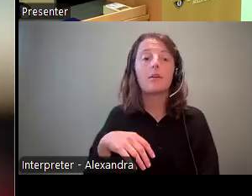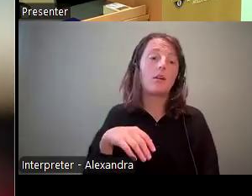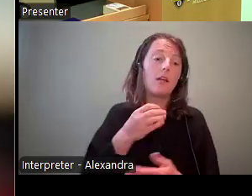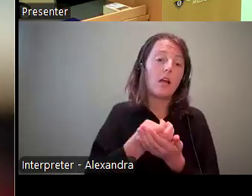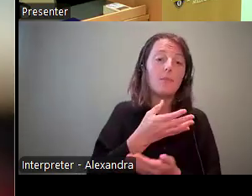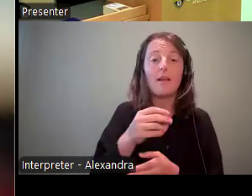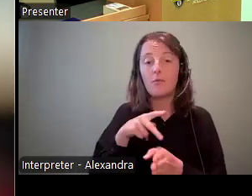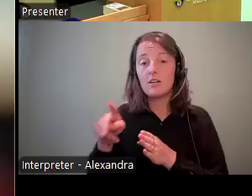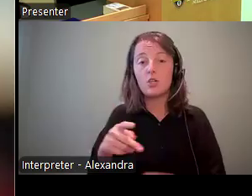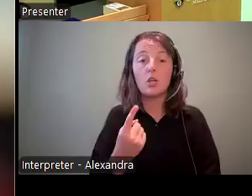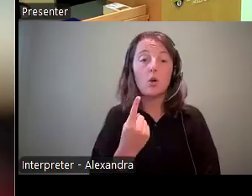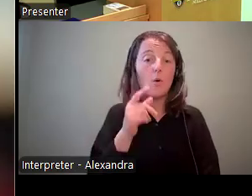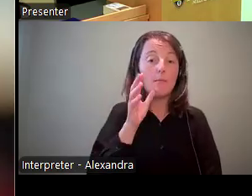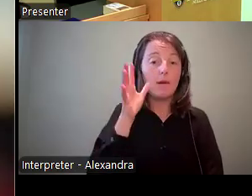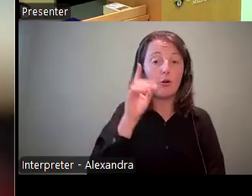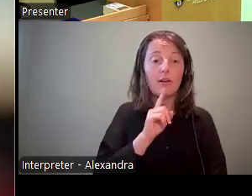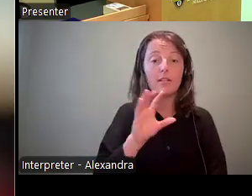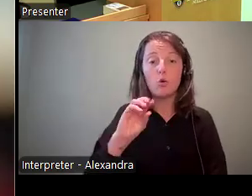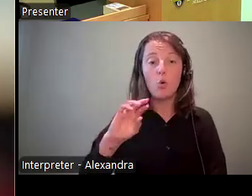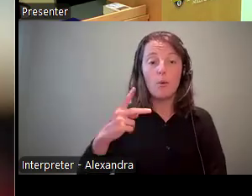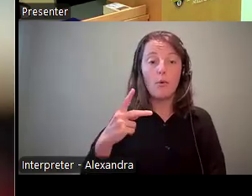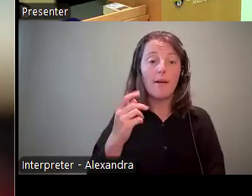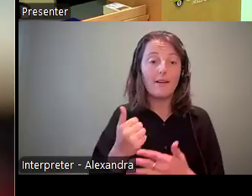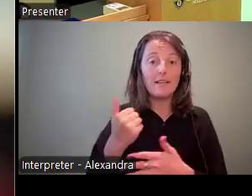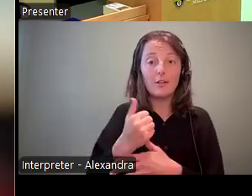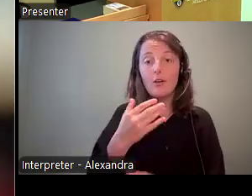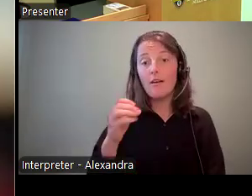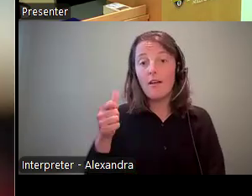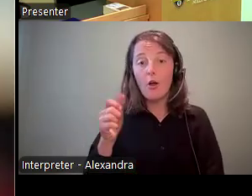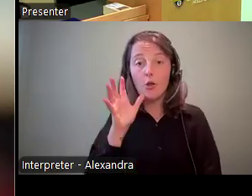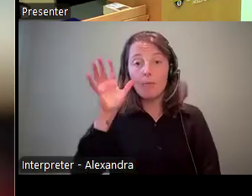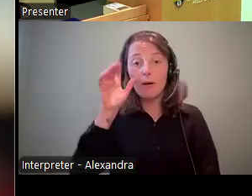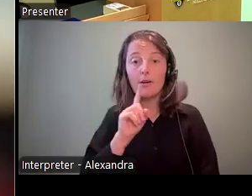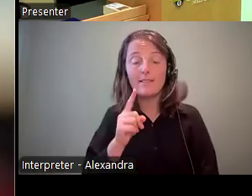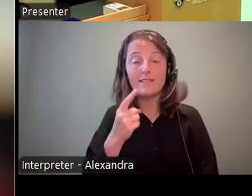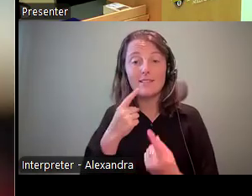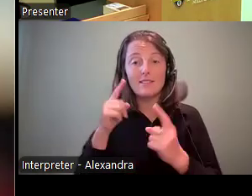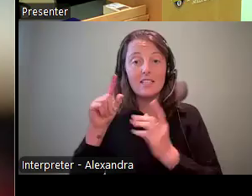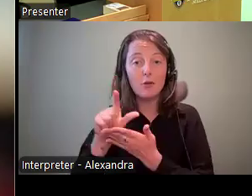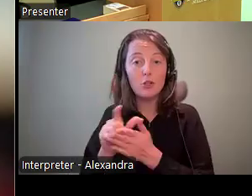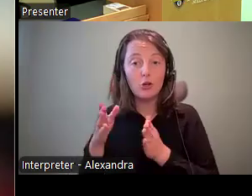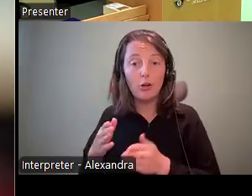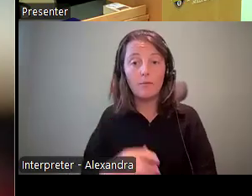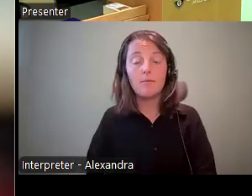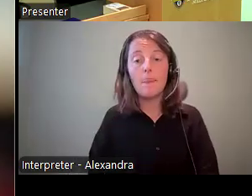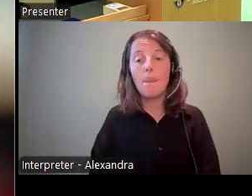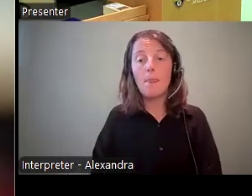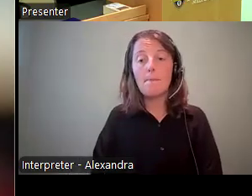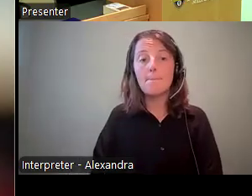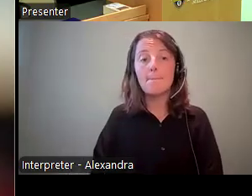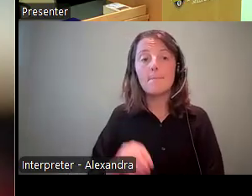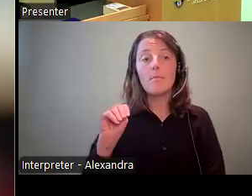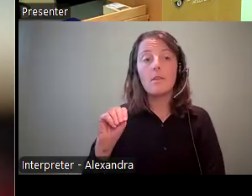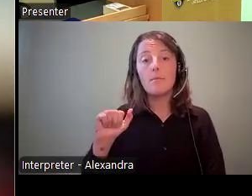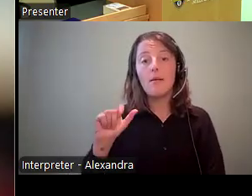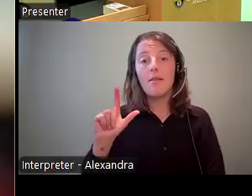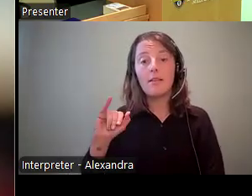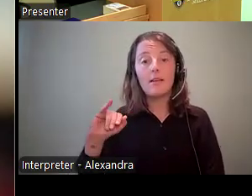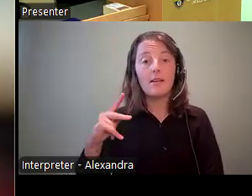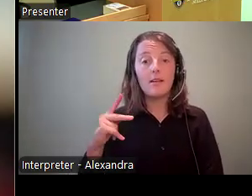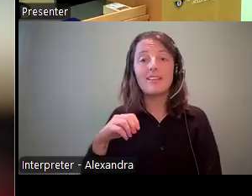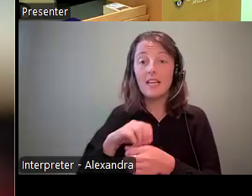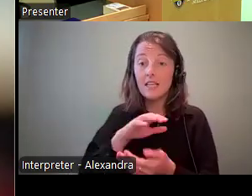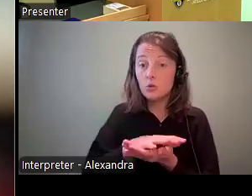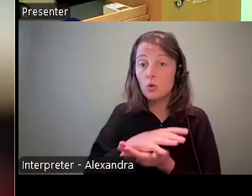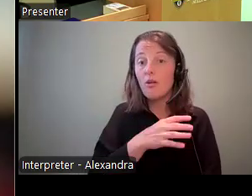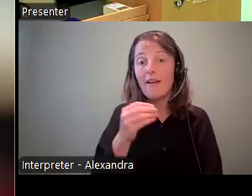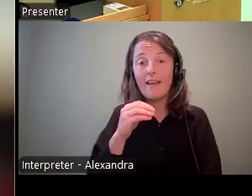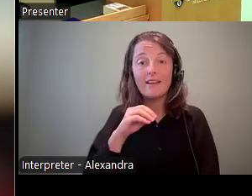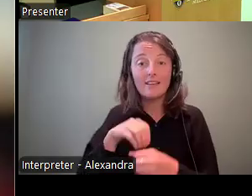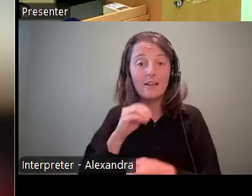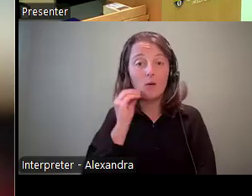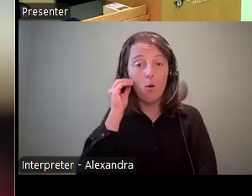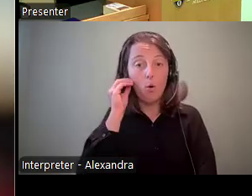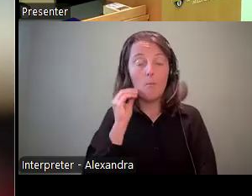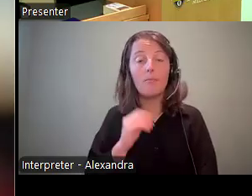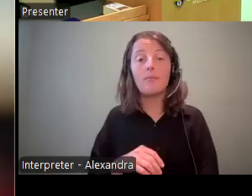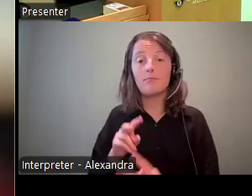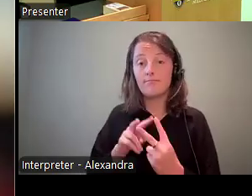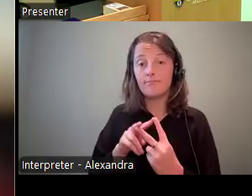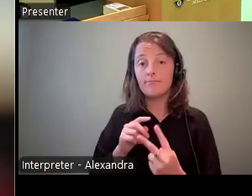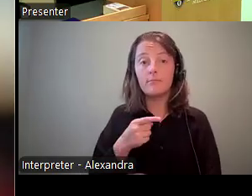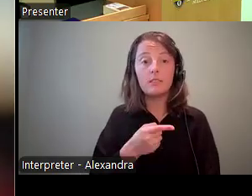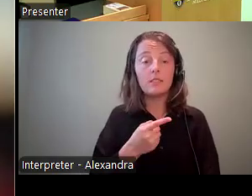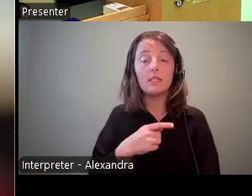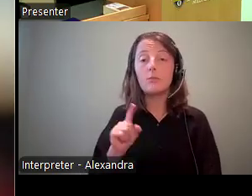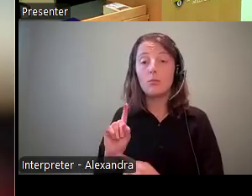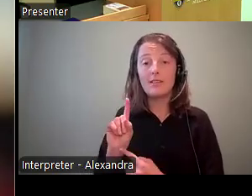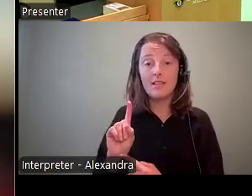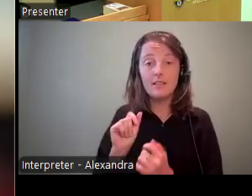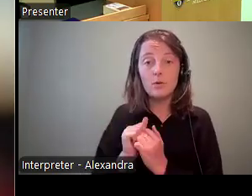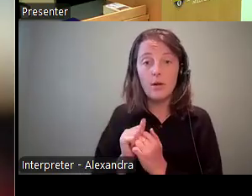parent is a successful attorney. Malik in in school and at home presents with